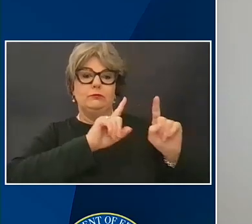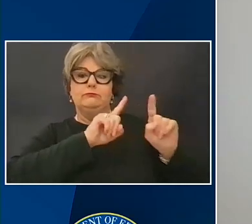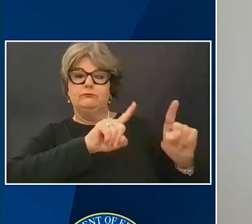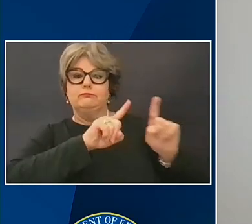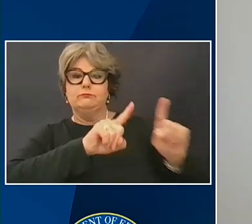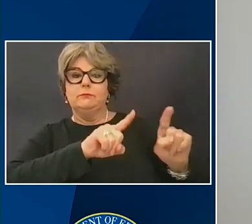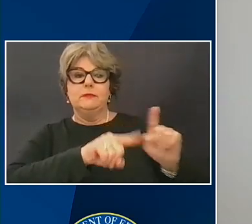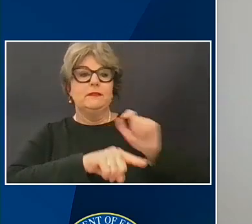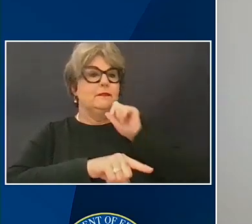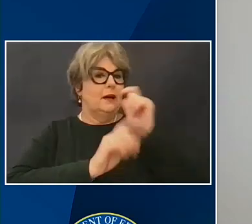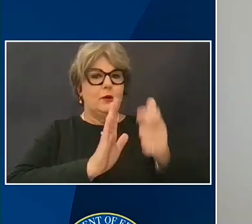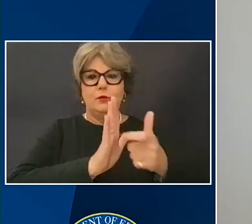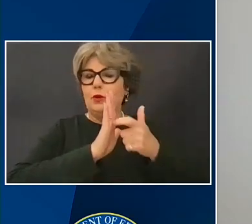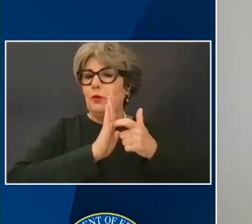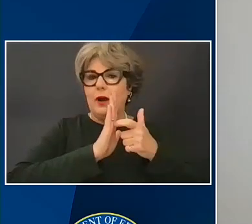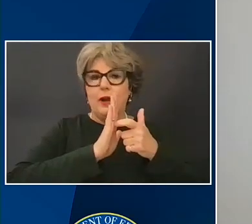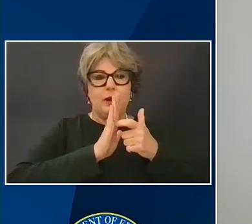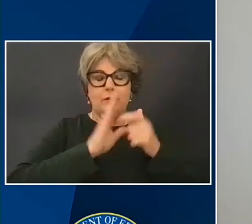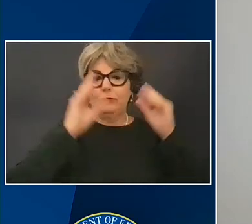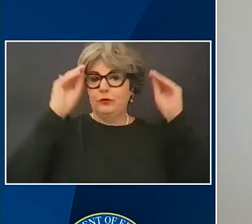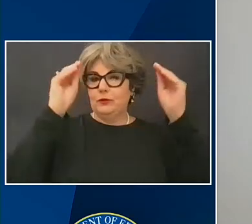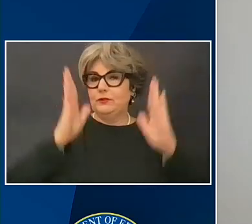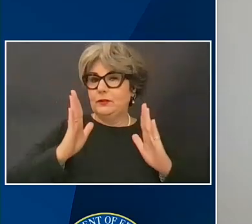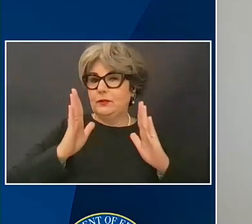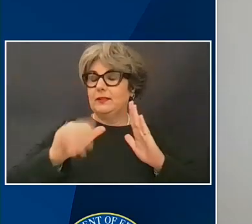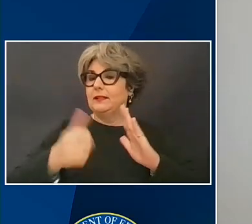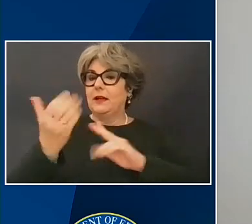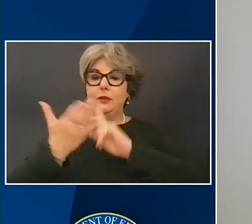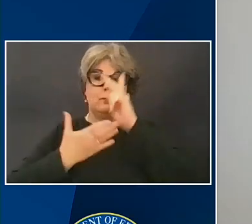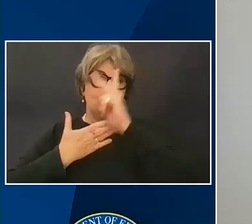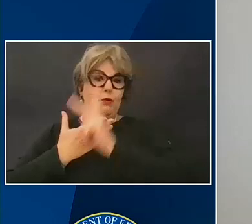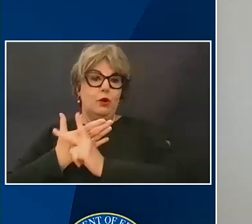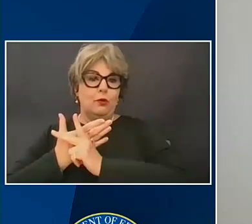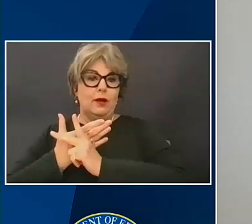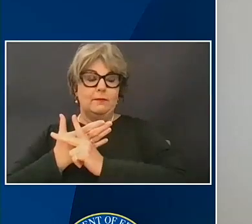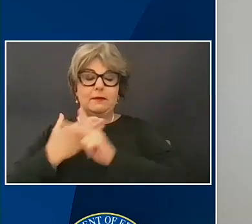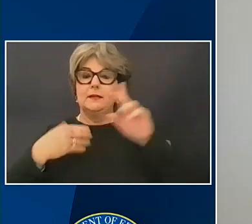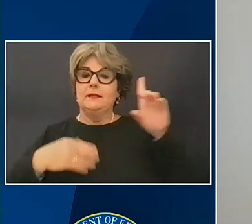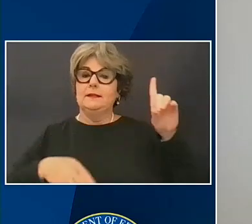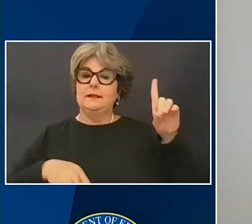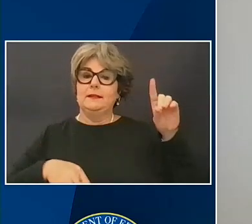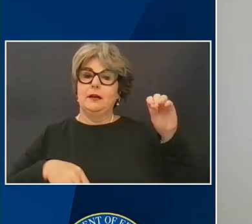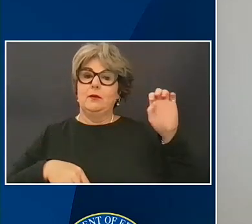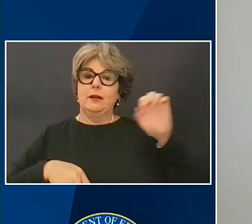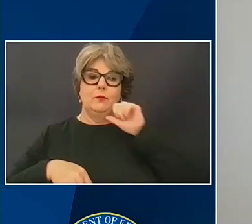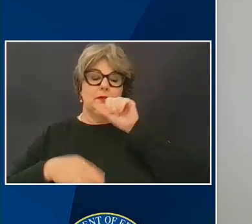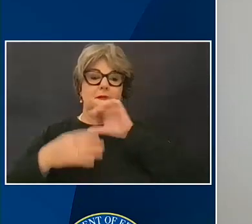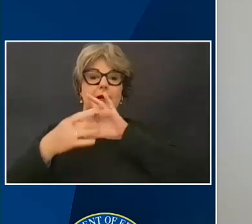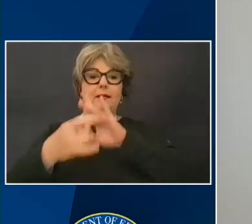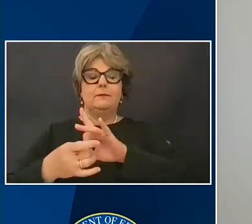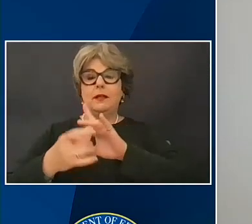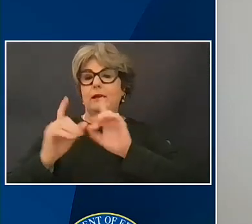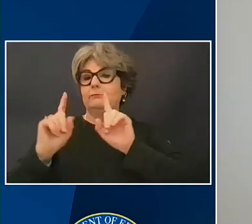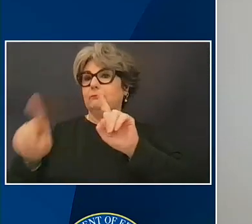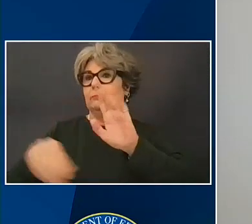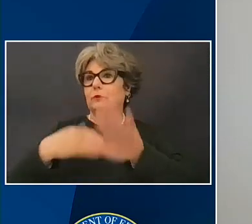instructors to take attendance in other programs, the Department would not apply the attendance-taking requirement to those other programs.